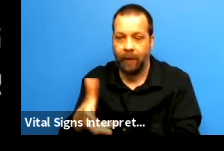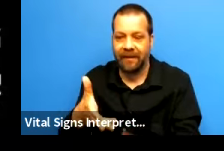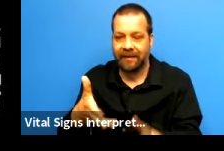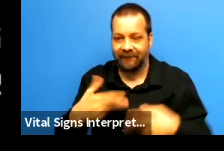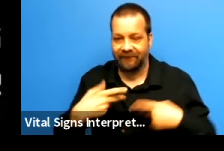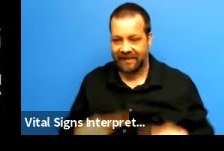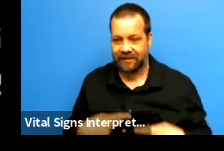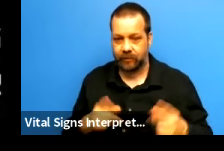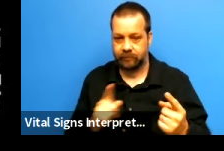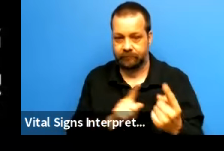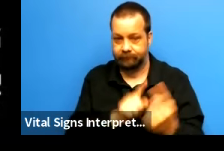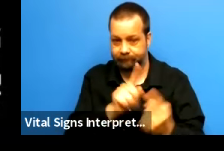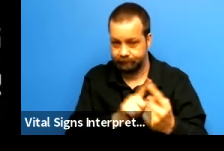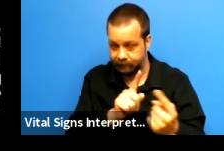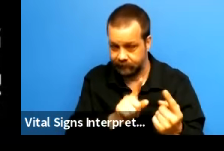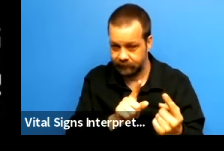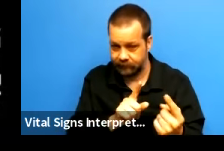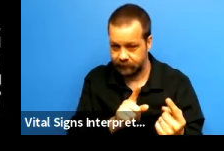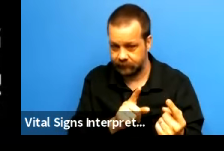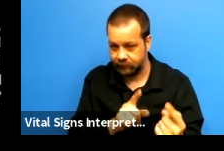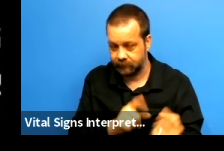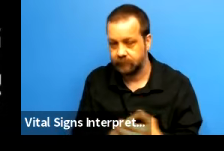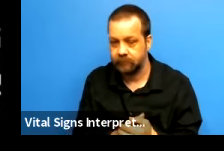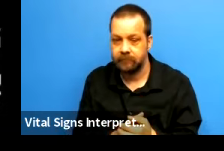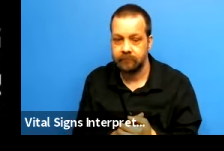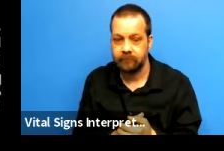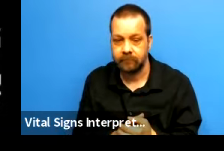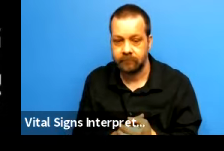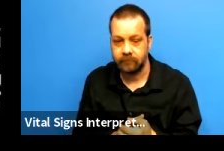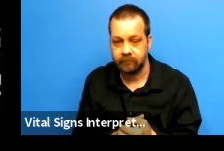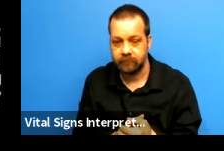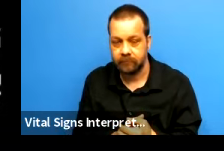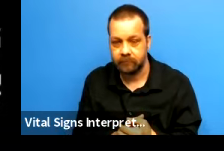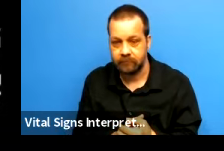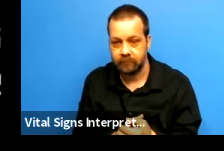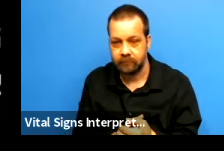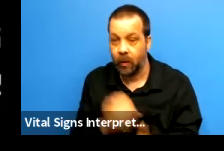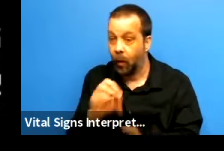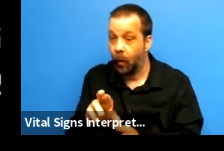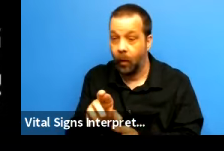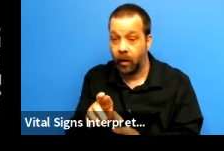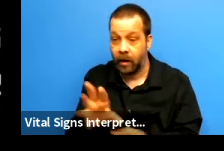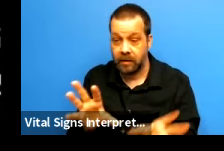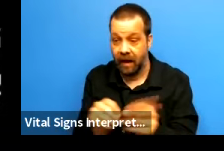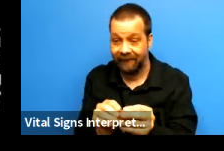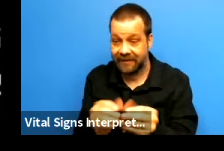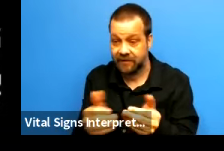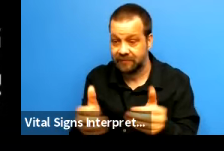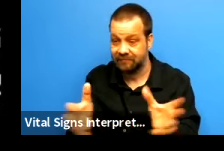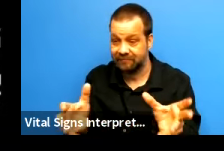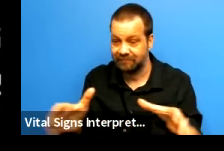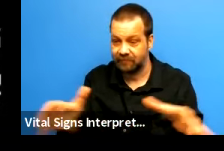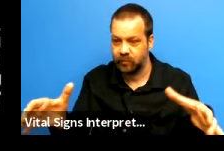if you can do that or using large conference rooms to host meetings